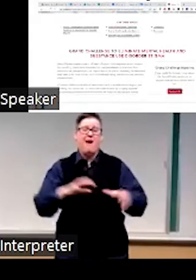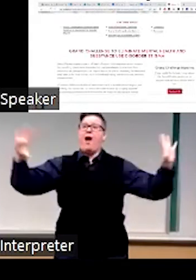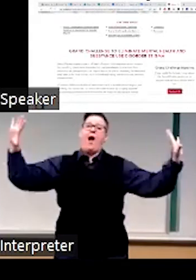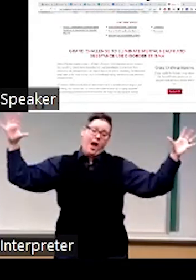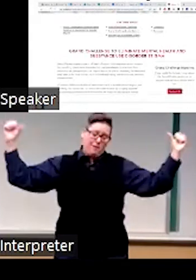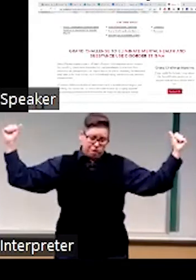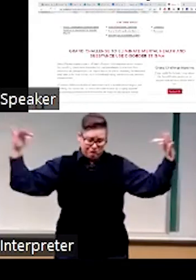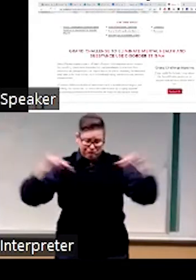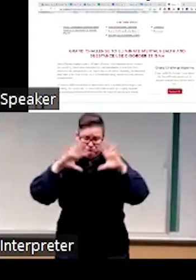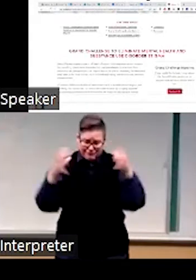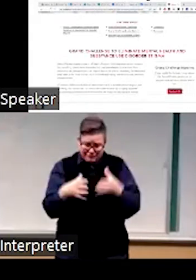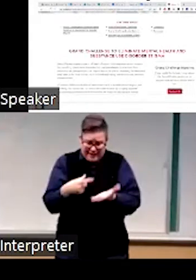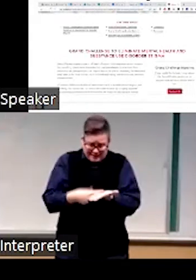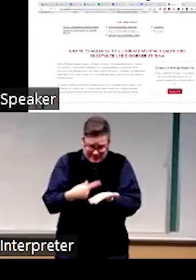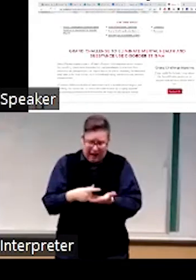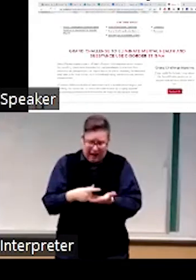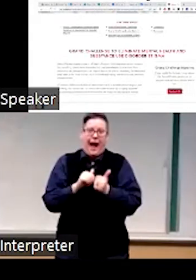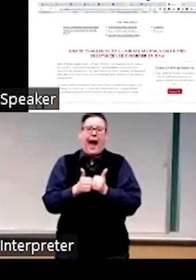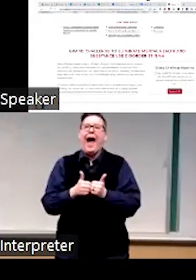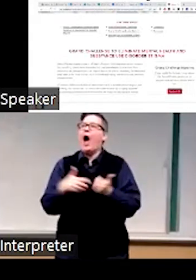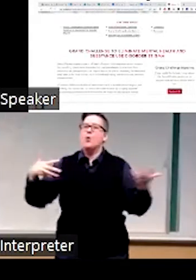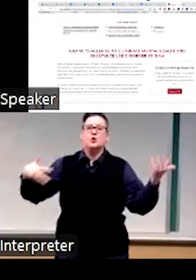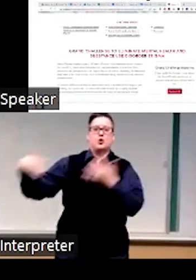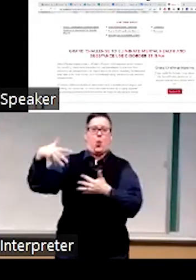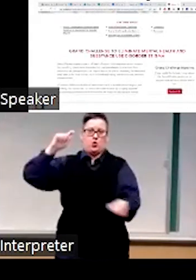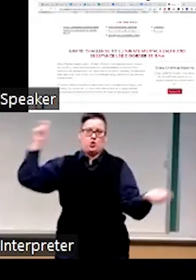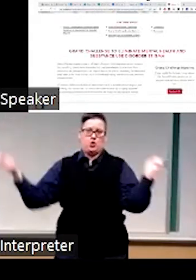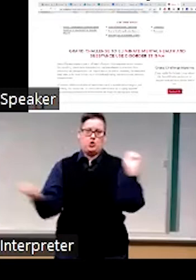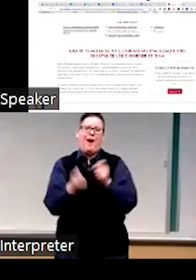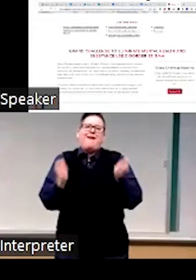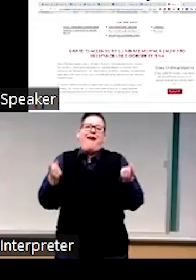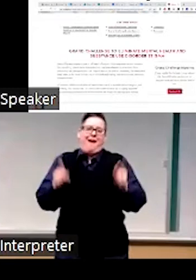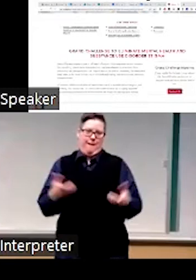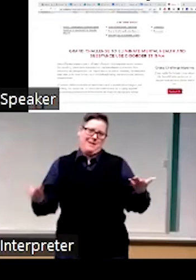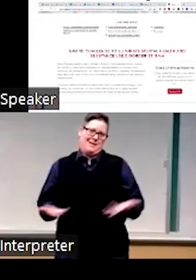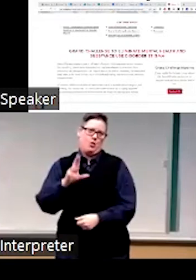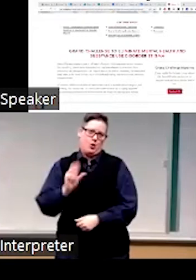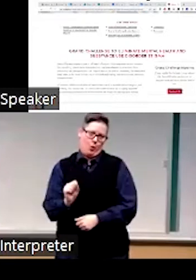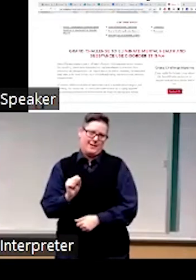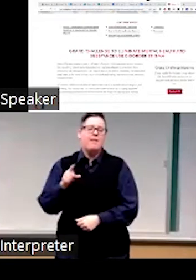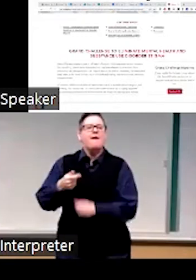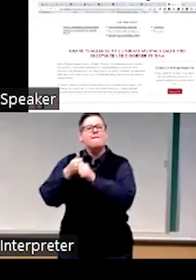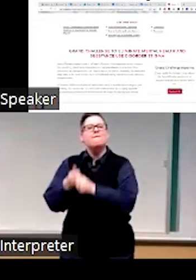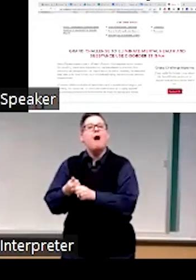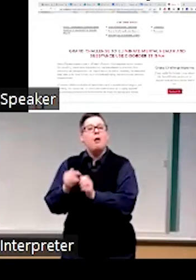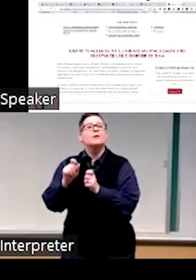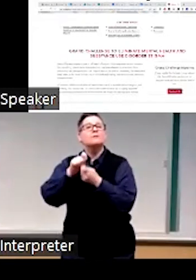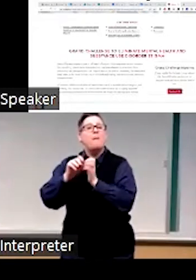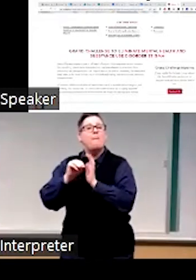talk about how to achieve social change it's based on a Model that was published by Christina